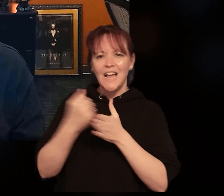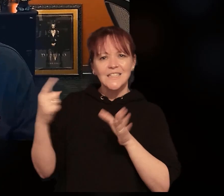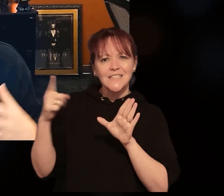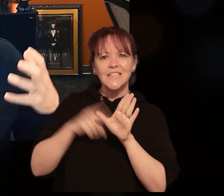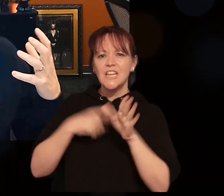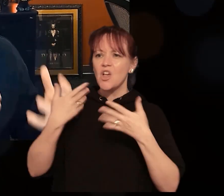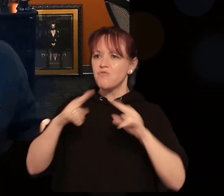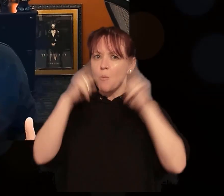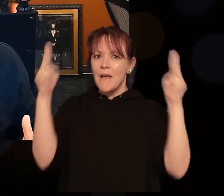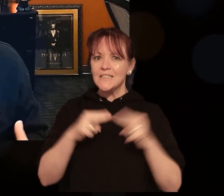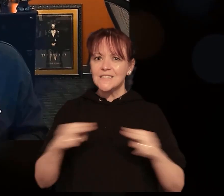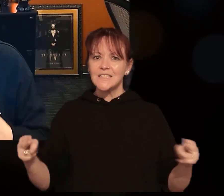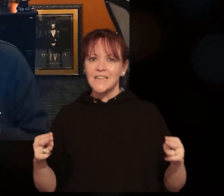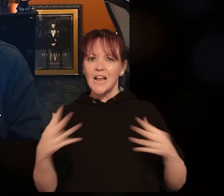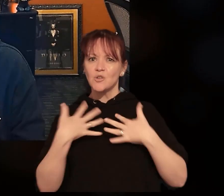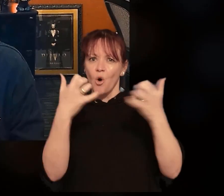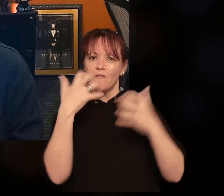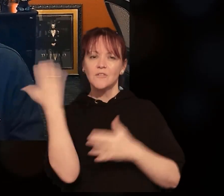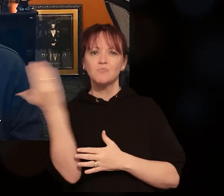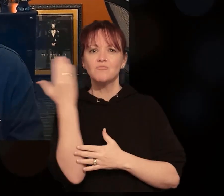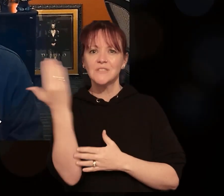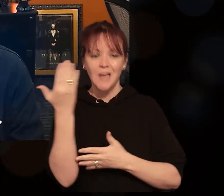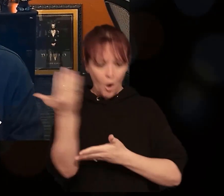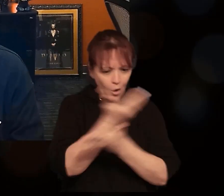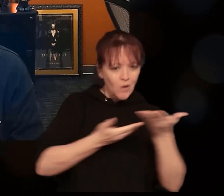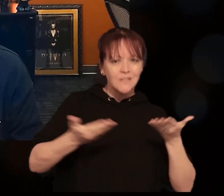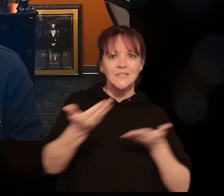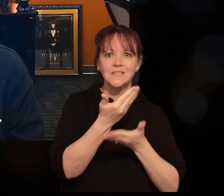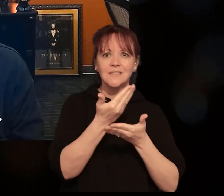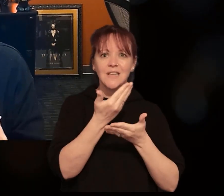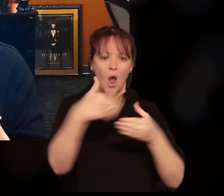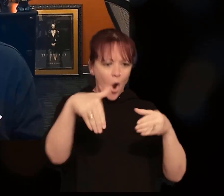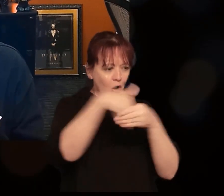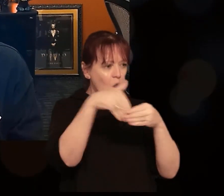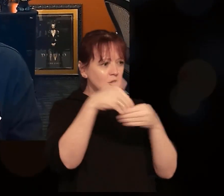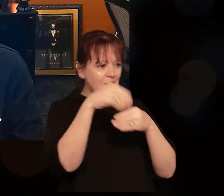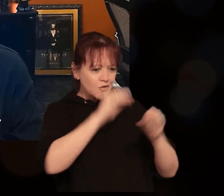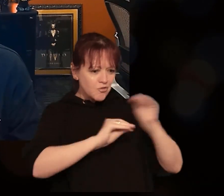from content creation to social media advocacy. You have passion, dedication,